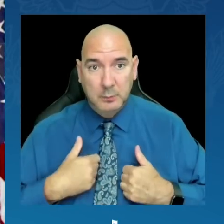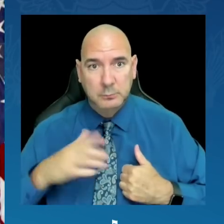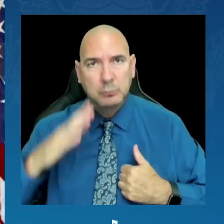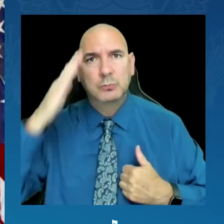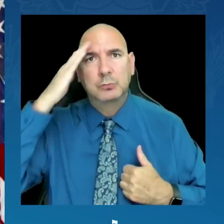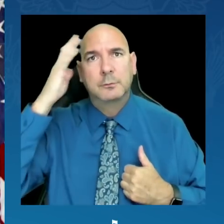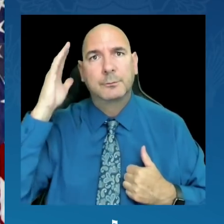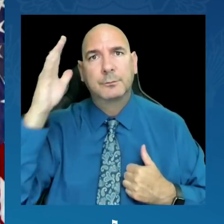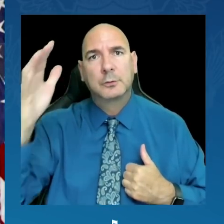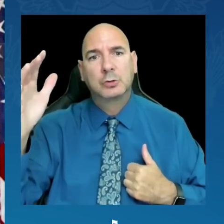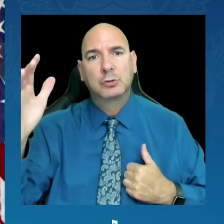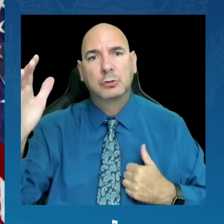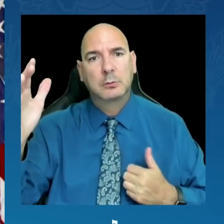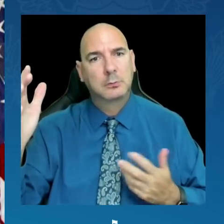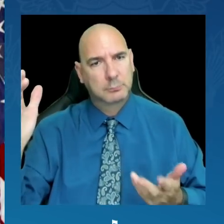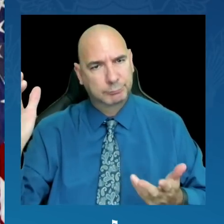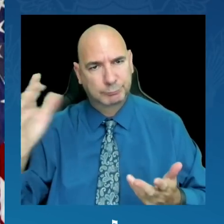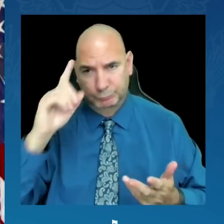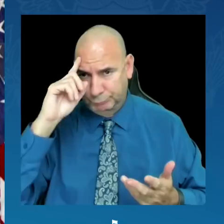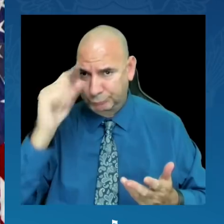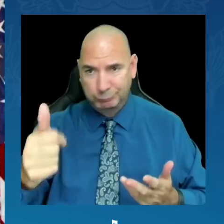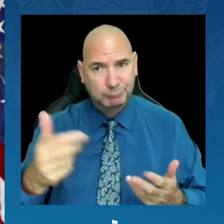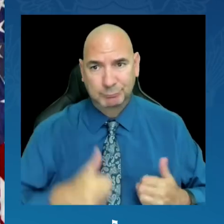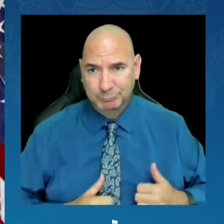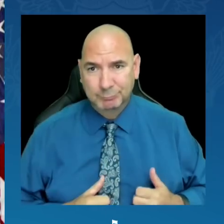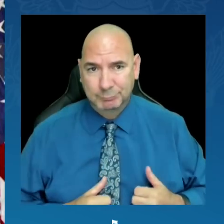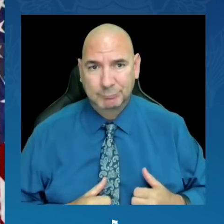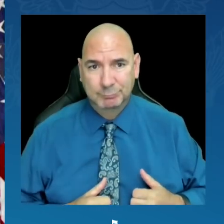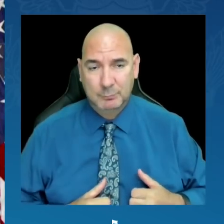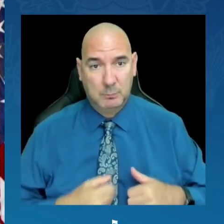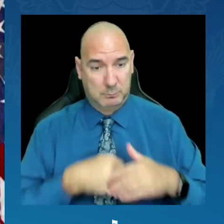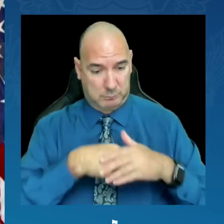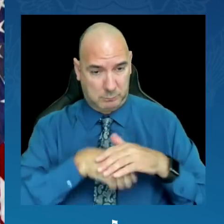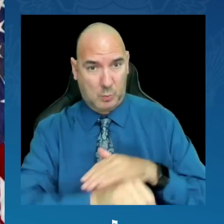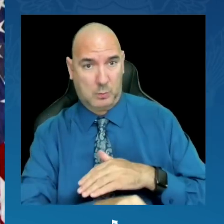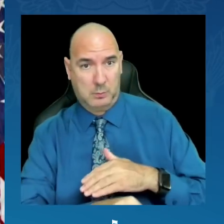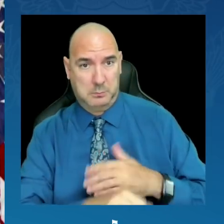Reproductive freedom and maternal health are inextricably linked.